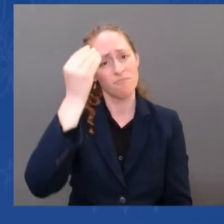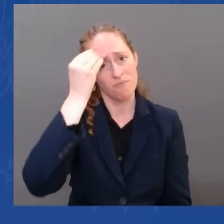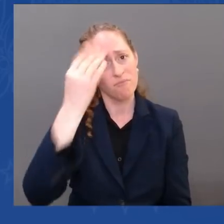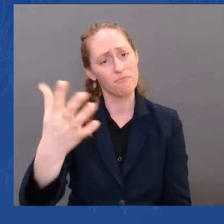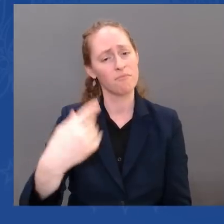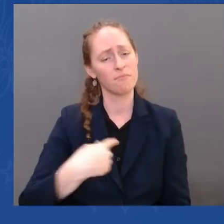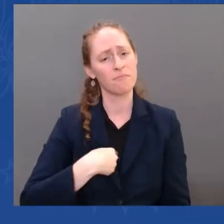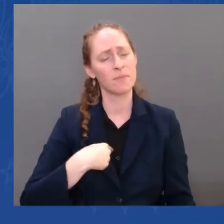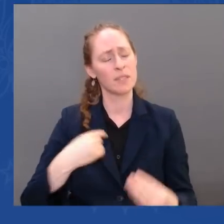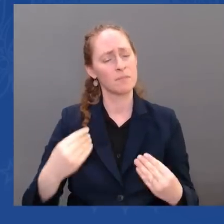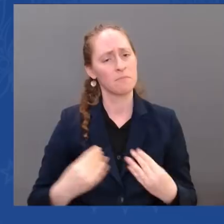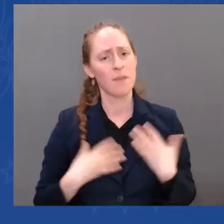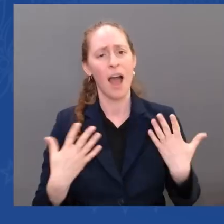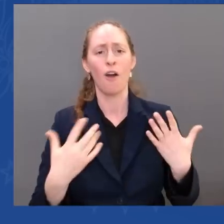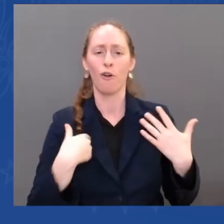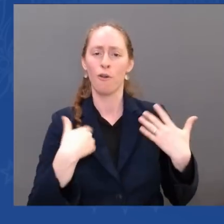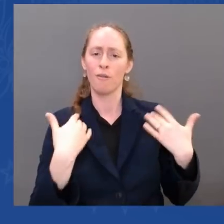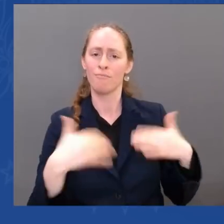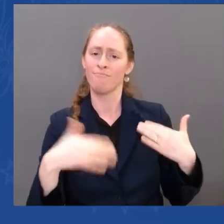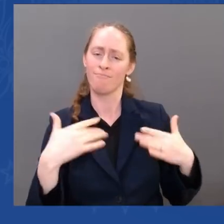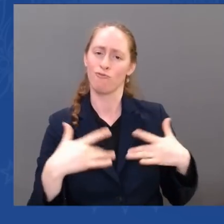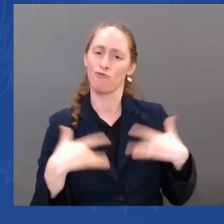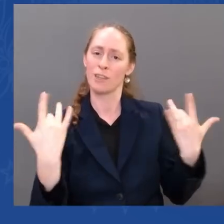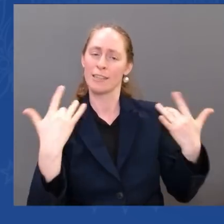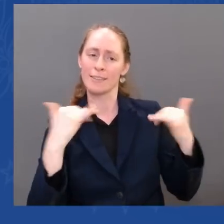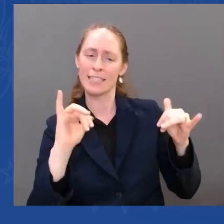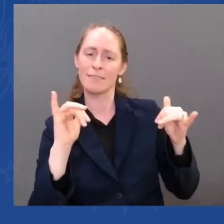The story of America is the story of all of you.